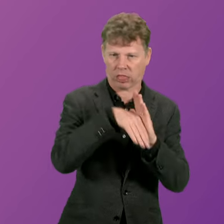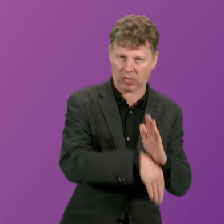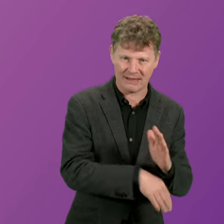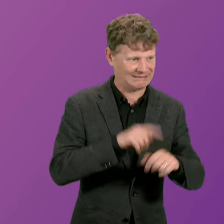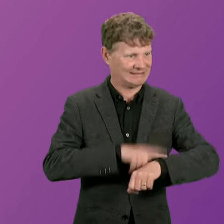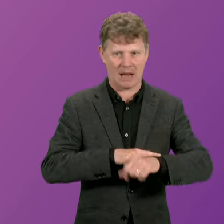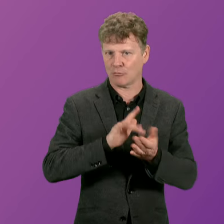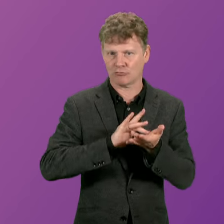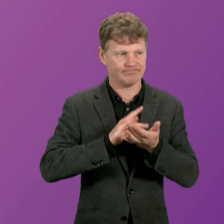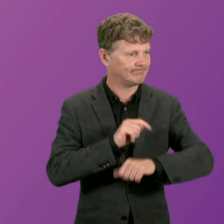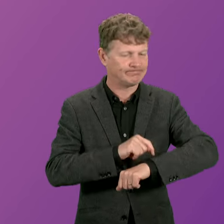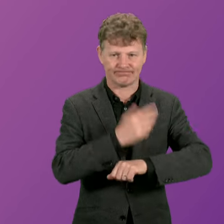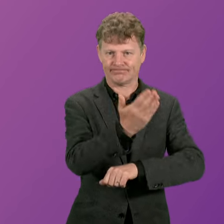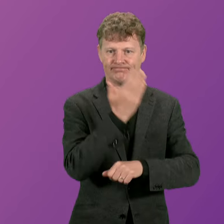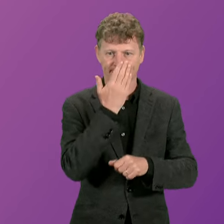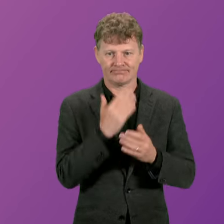State-aid rules are, obviously, complex,